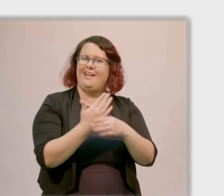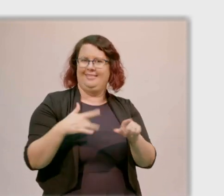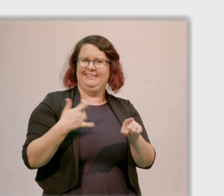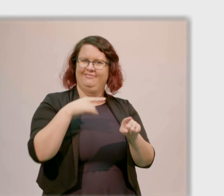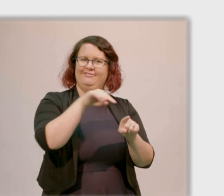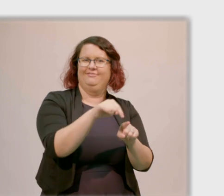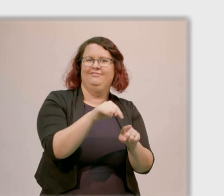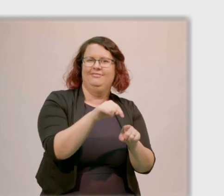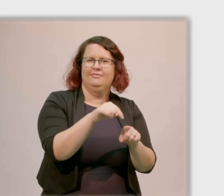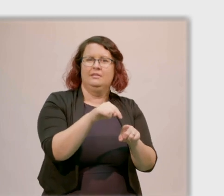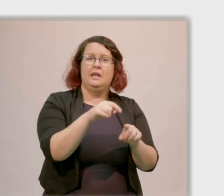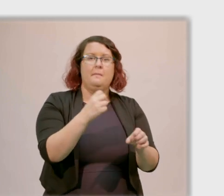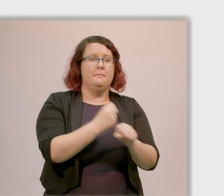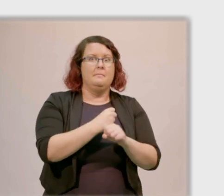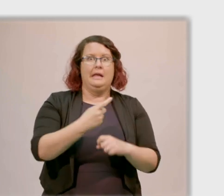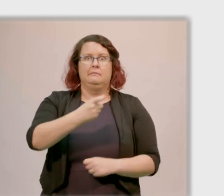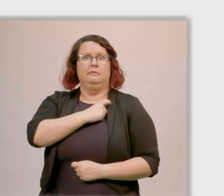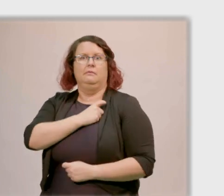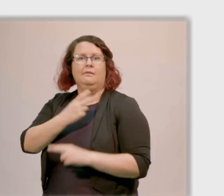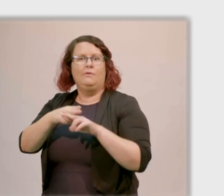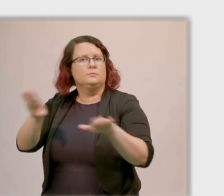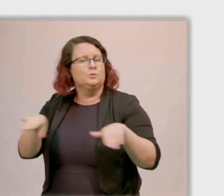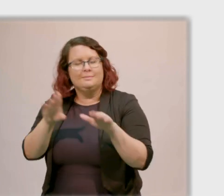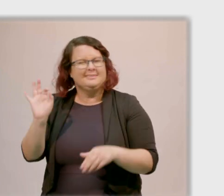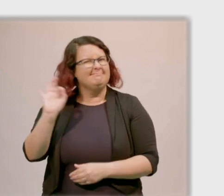and that they are not a significant risk to swimmers.